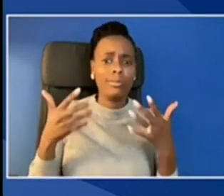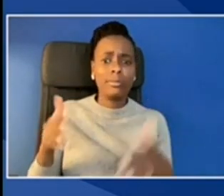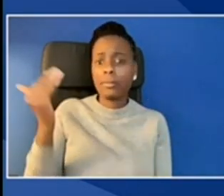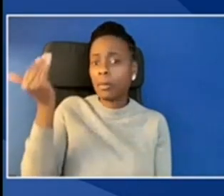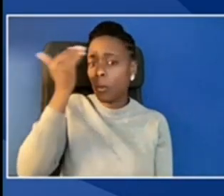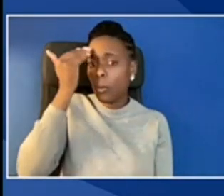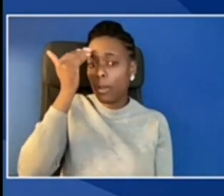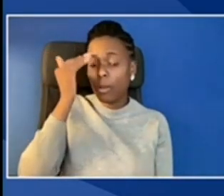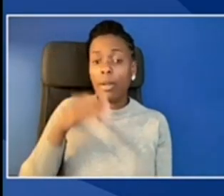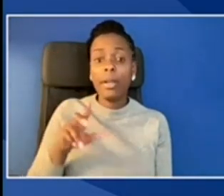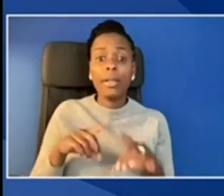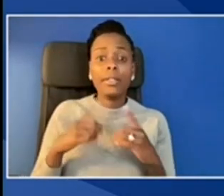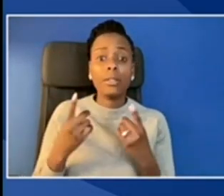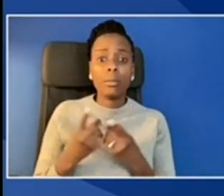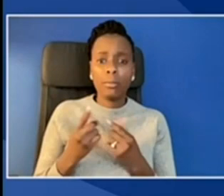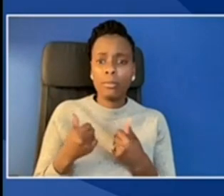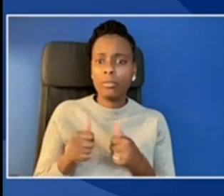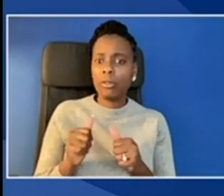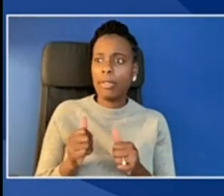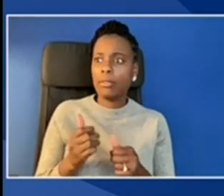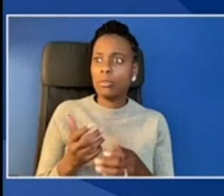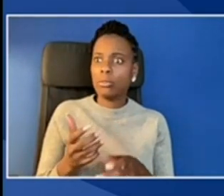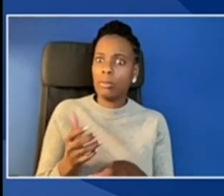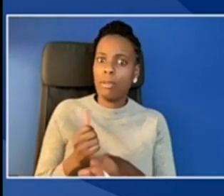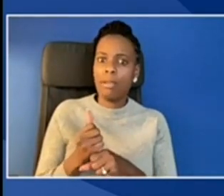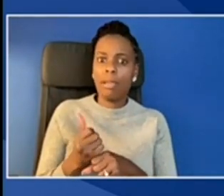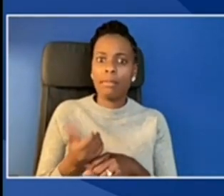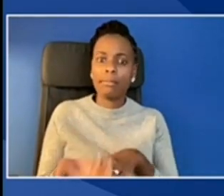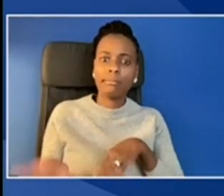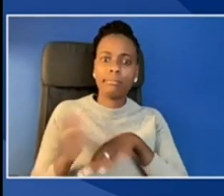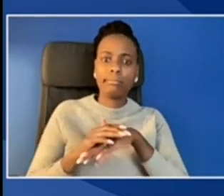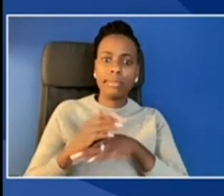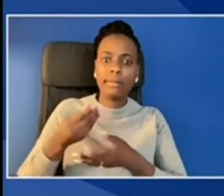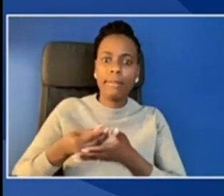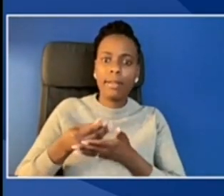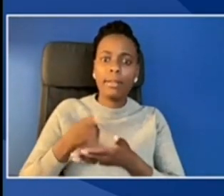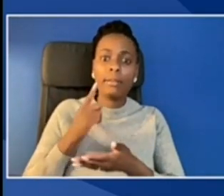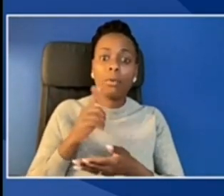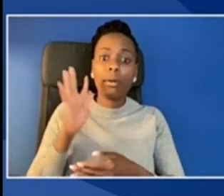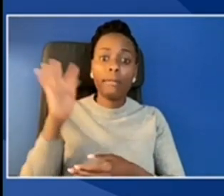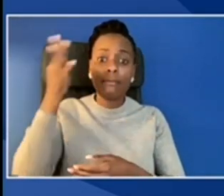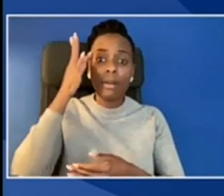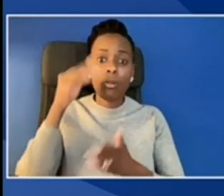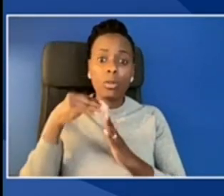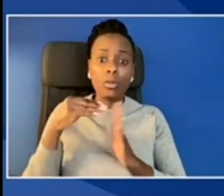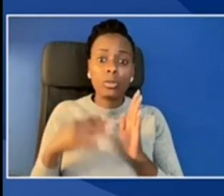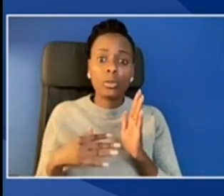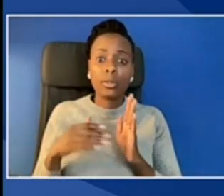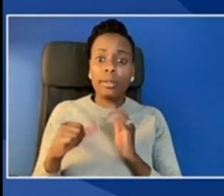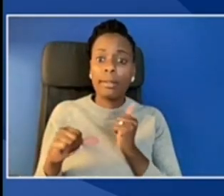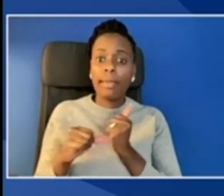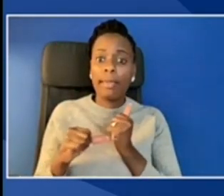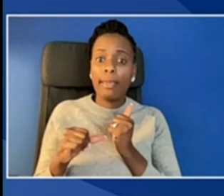has been seeking funding increases for Federal Student Aid. And we are not in the position where we